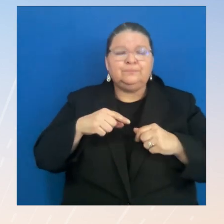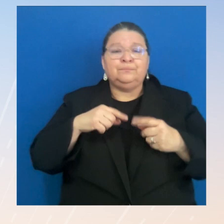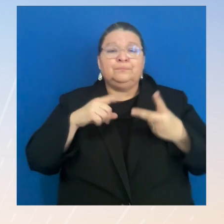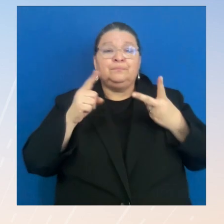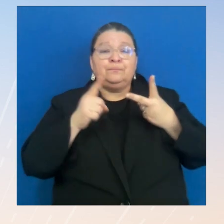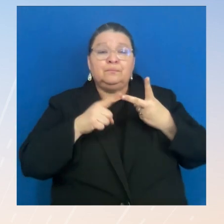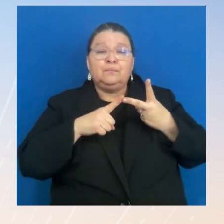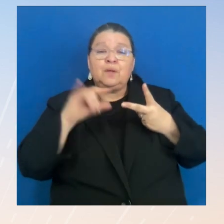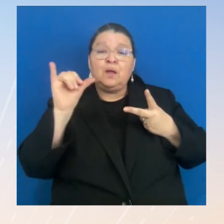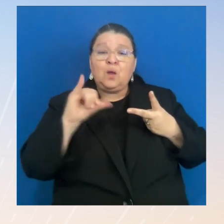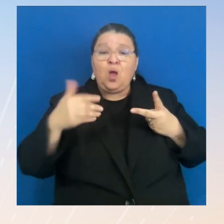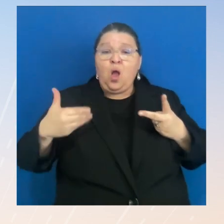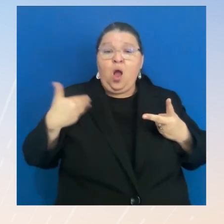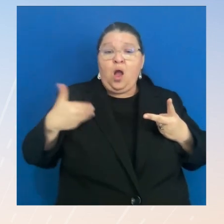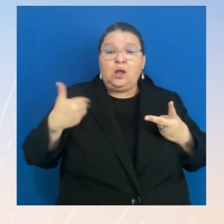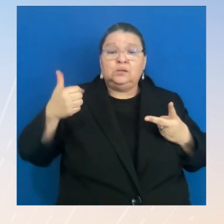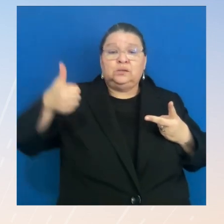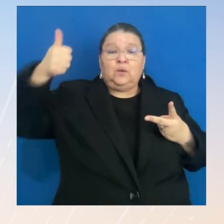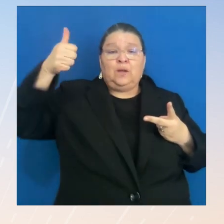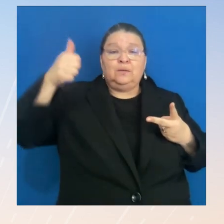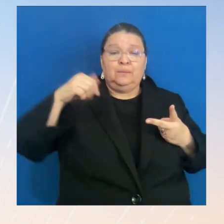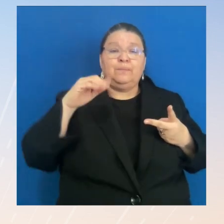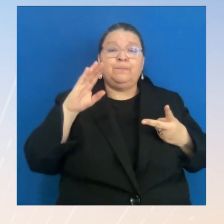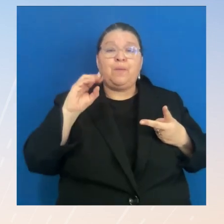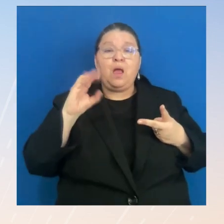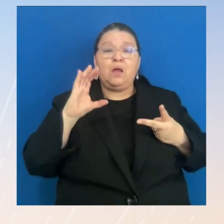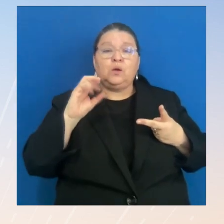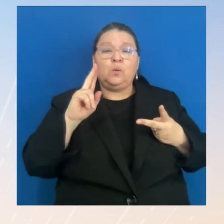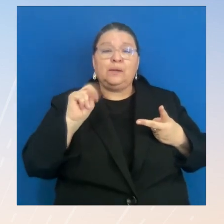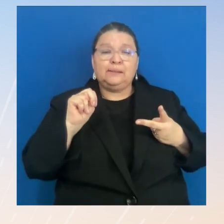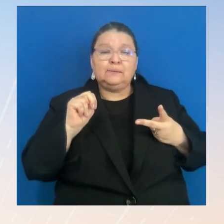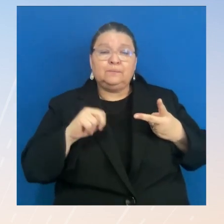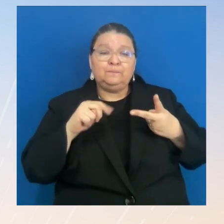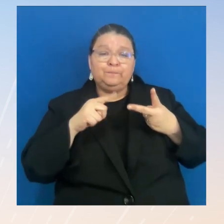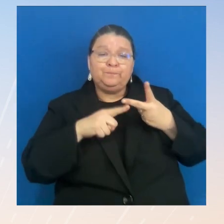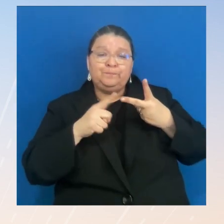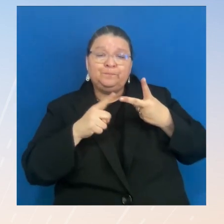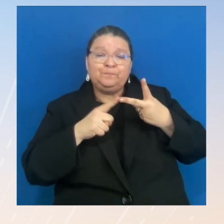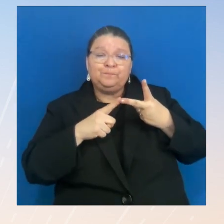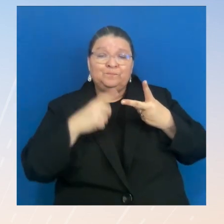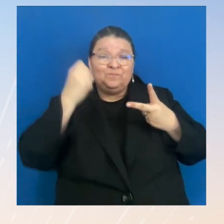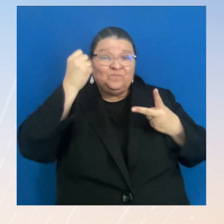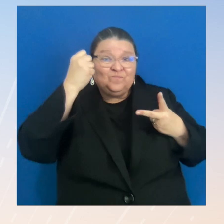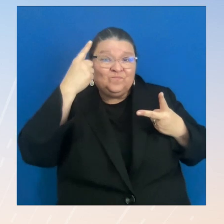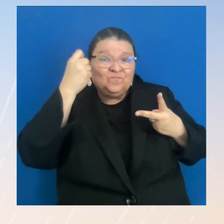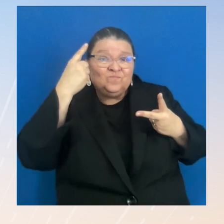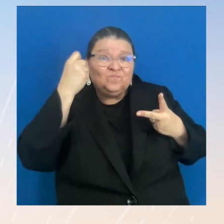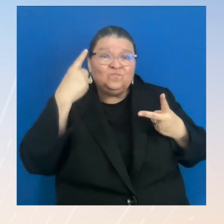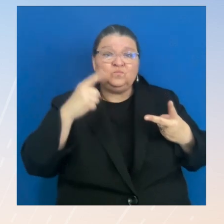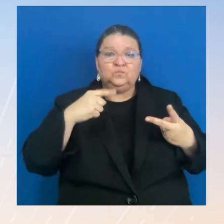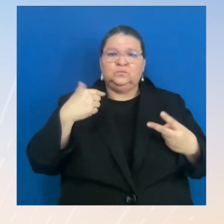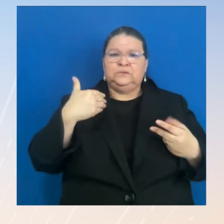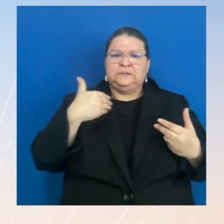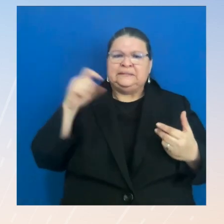where they have the votes to move forward. And that is where Republicans have not showed up to meet quorum. So, at this point, I don't have an update